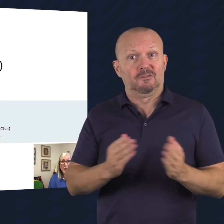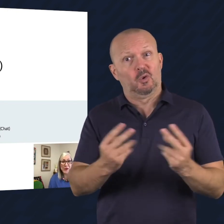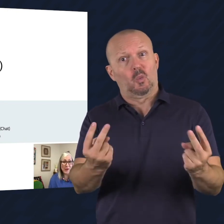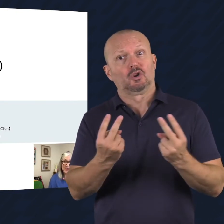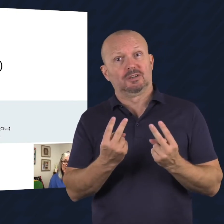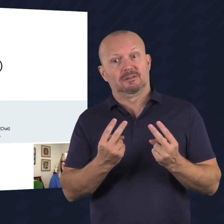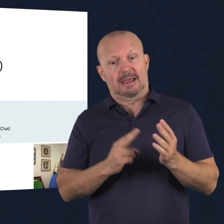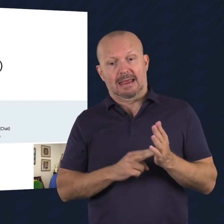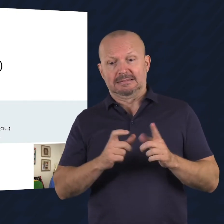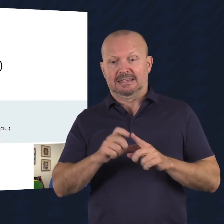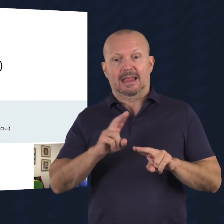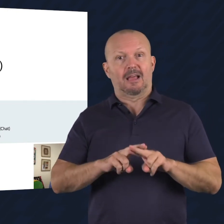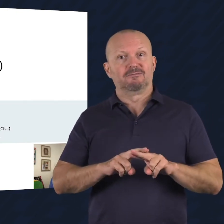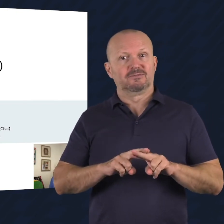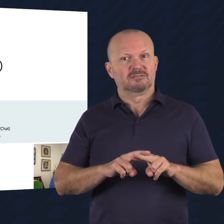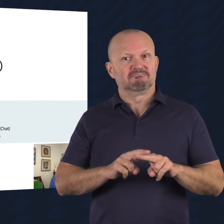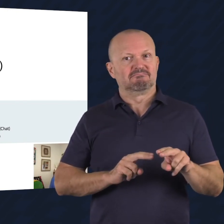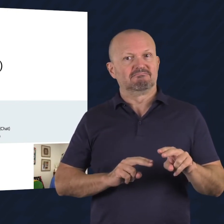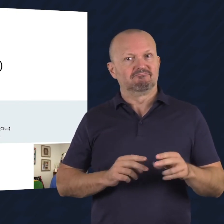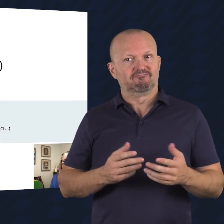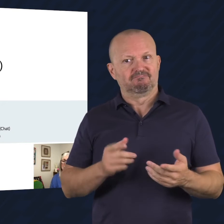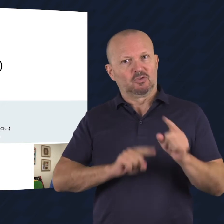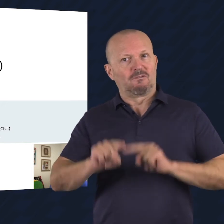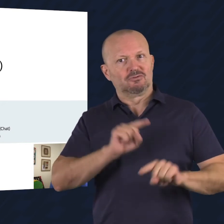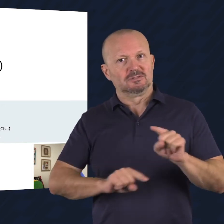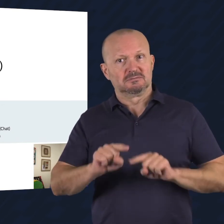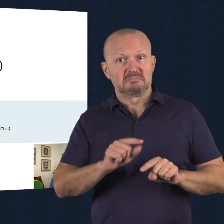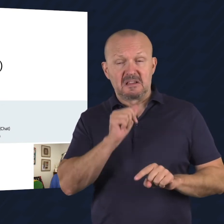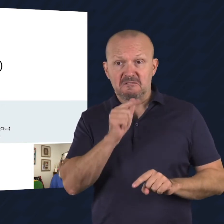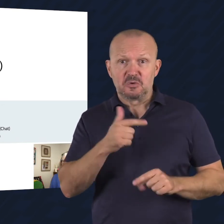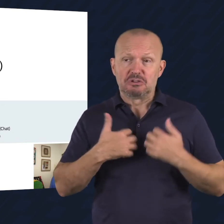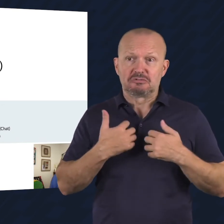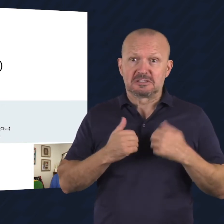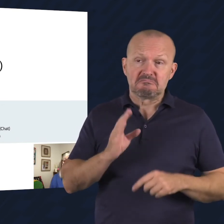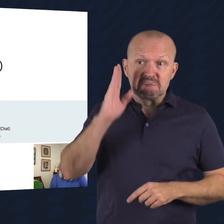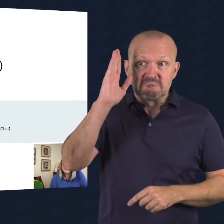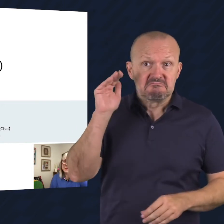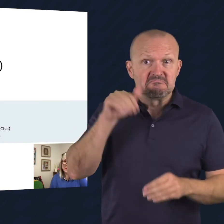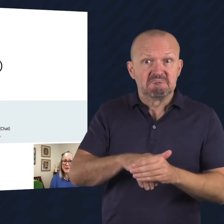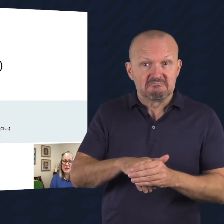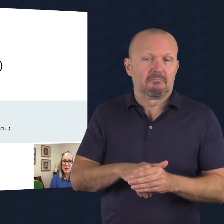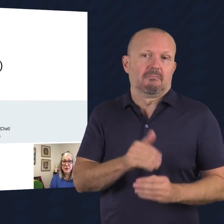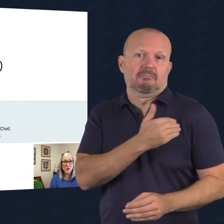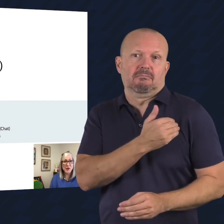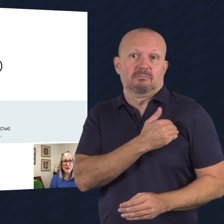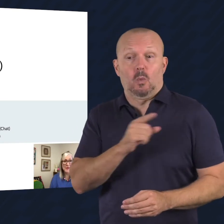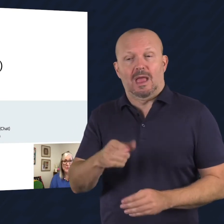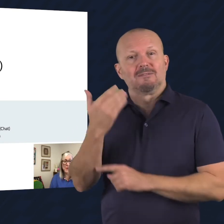those that are listening today at the National Digital Forum. If you would like to please catch up and join in.